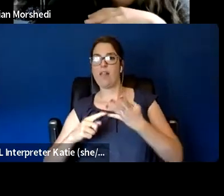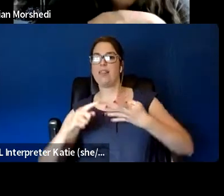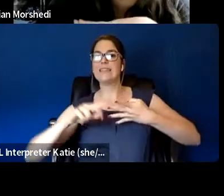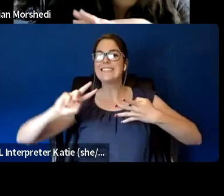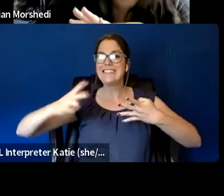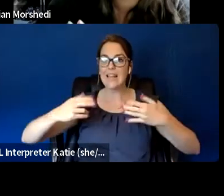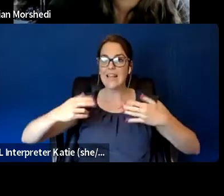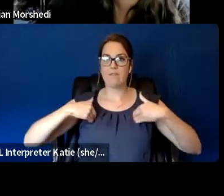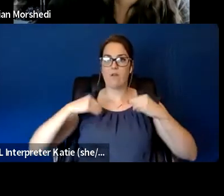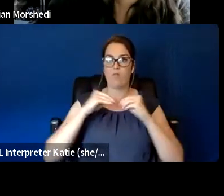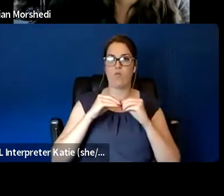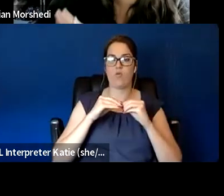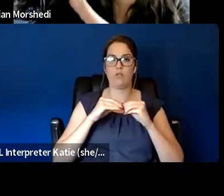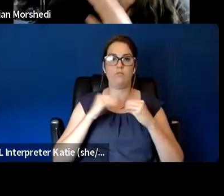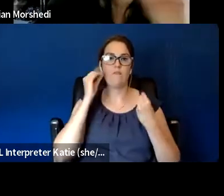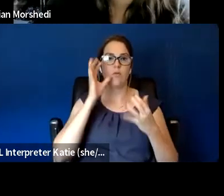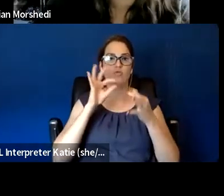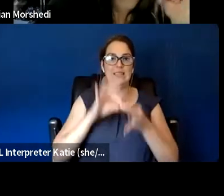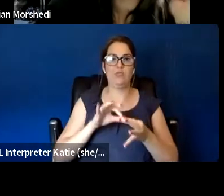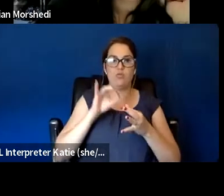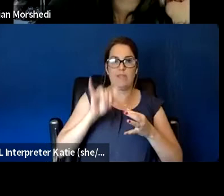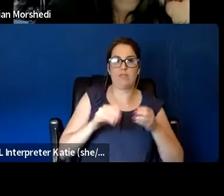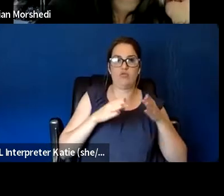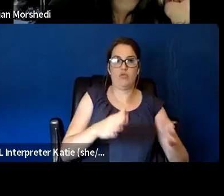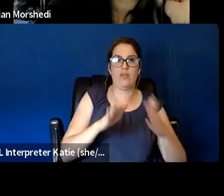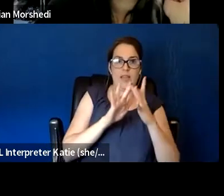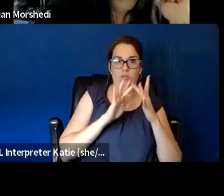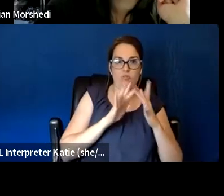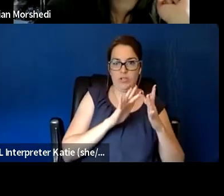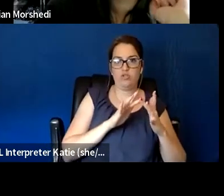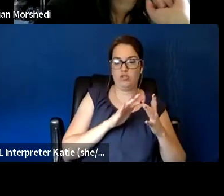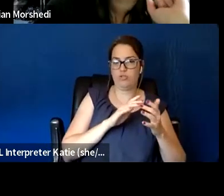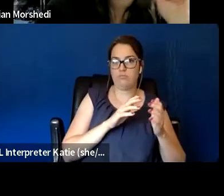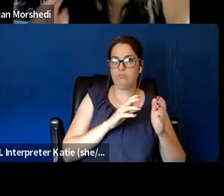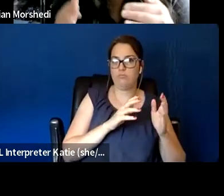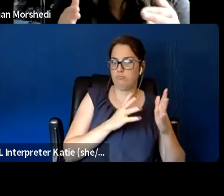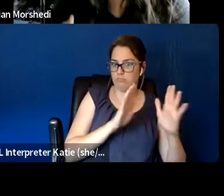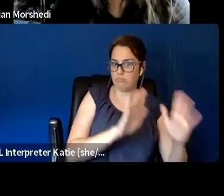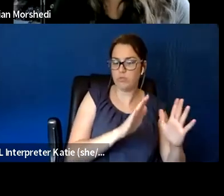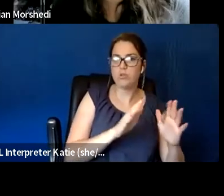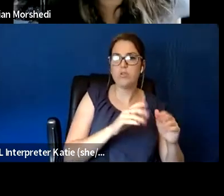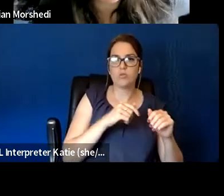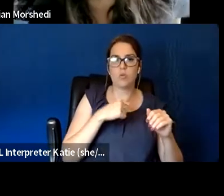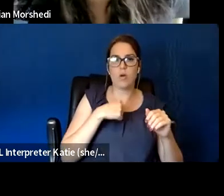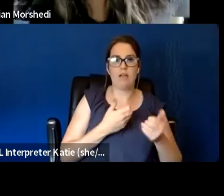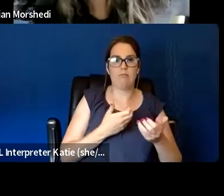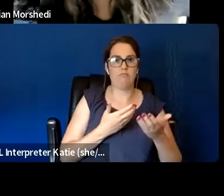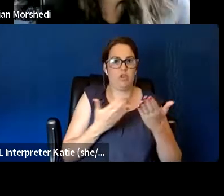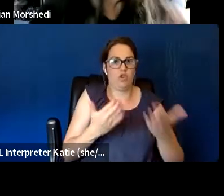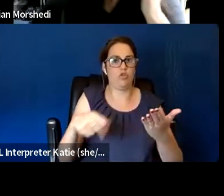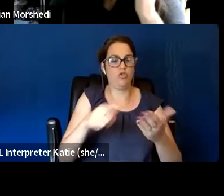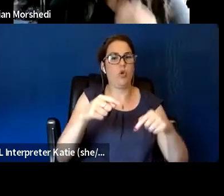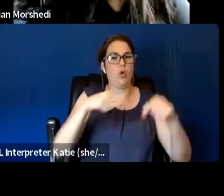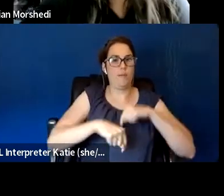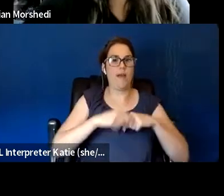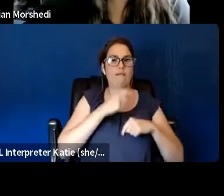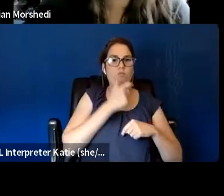are not getting answered today, I would just encourage you to go back to that session, so we can narrow it a little bit more today on behavioral health provision.